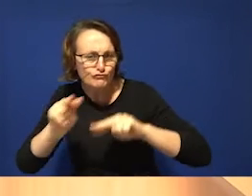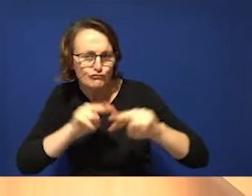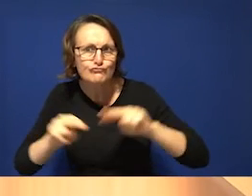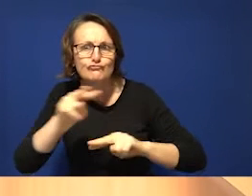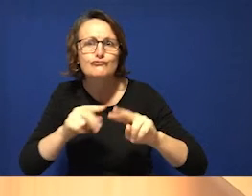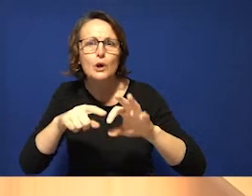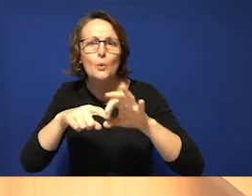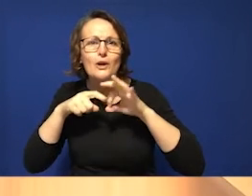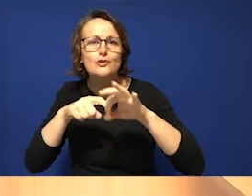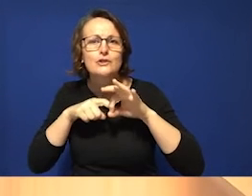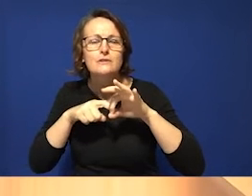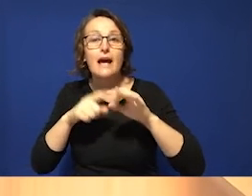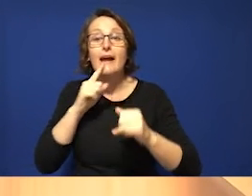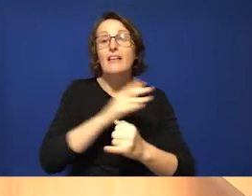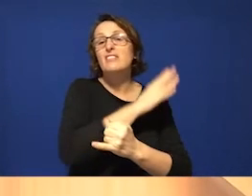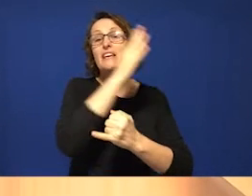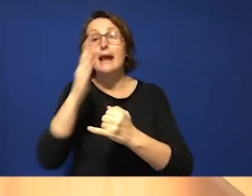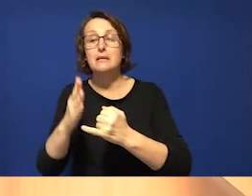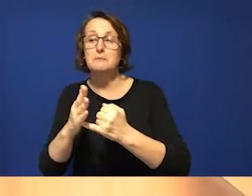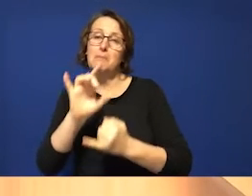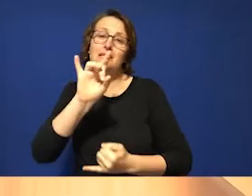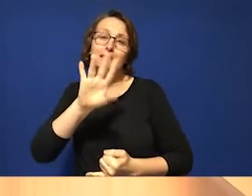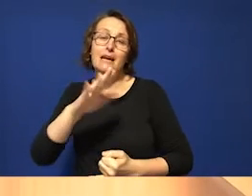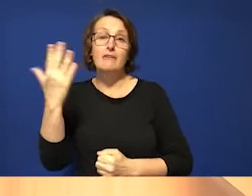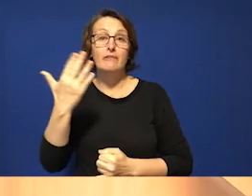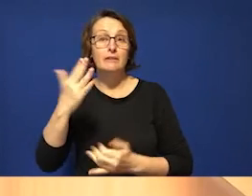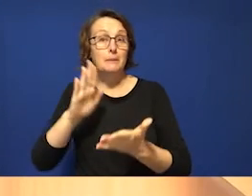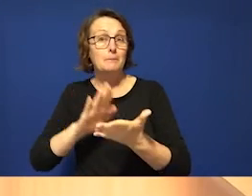and we'll go to your questions in the final 10 or 15 minutes of the presentation.